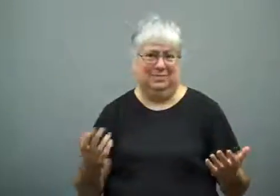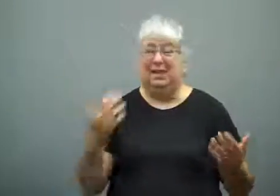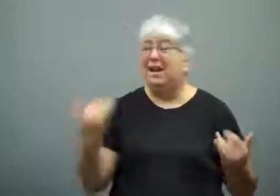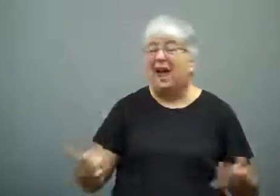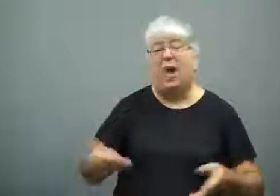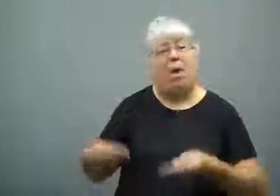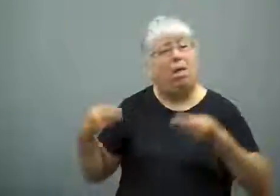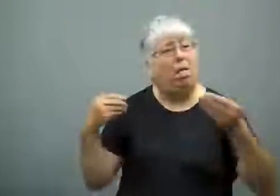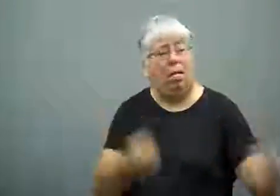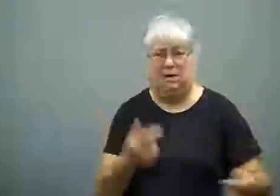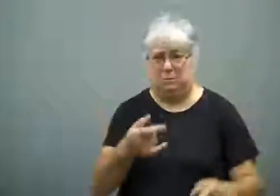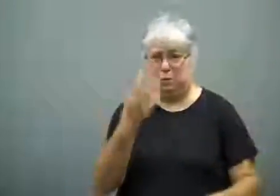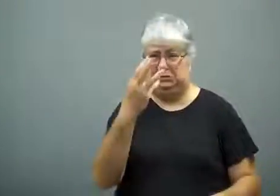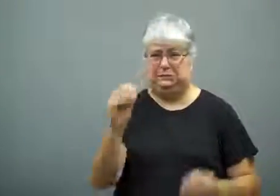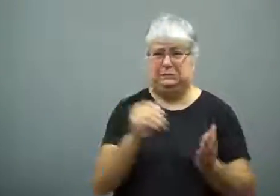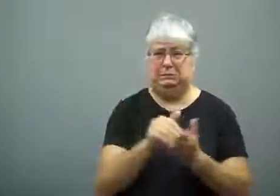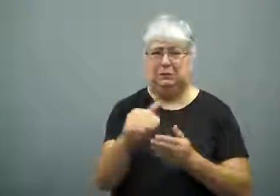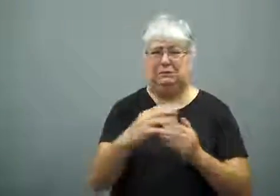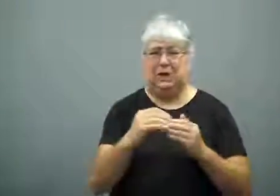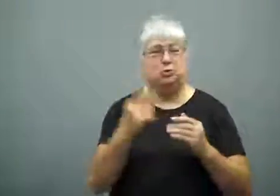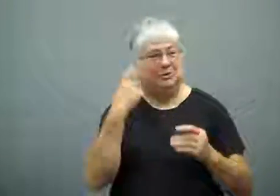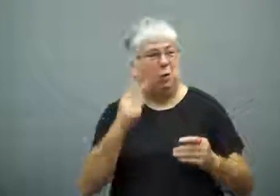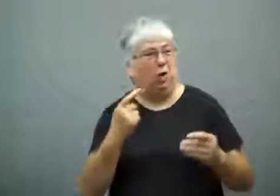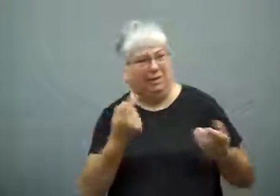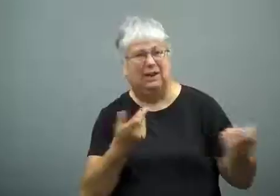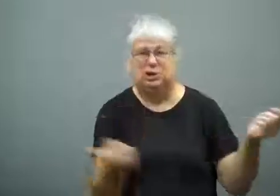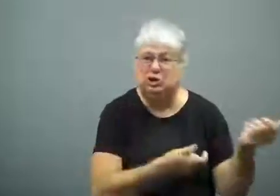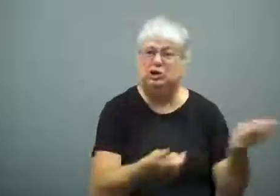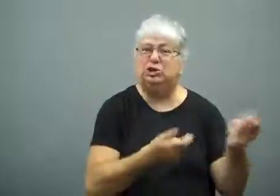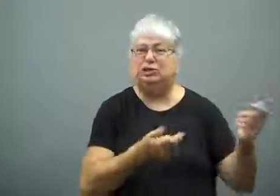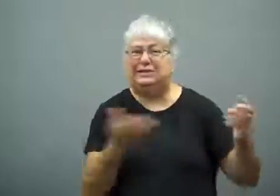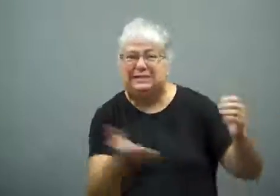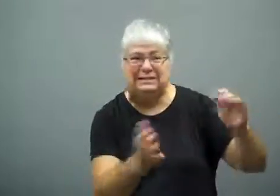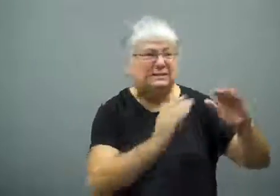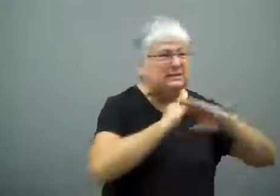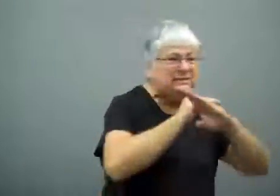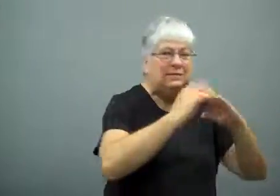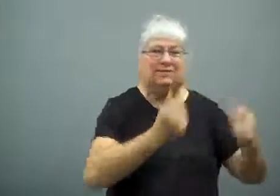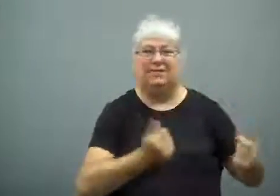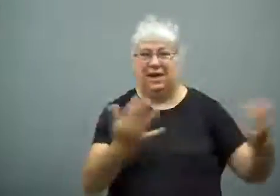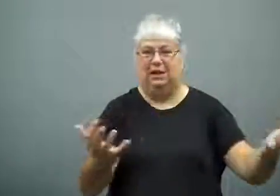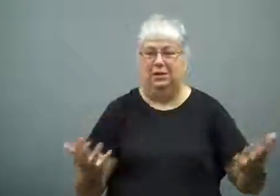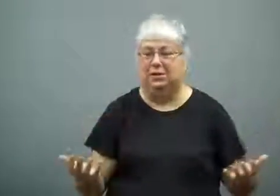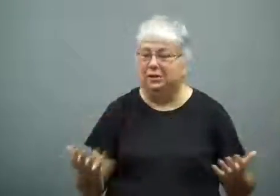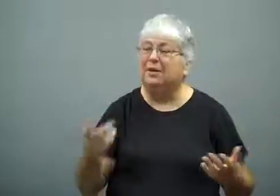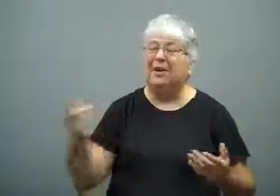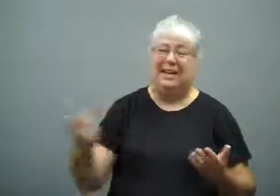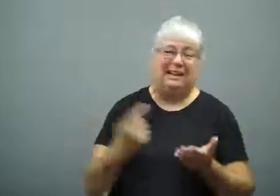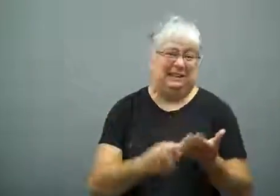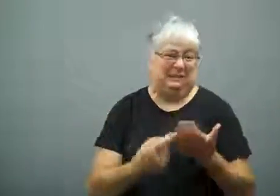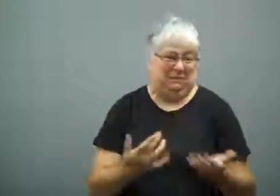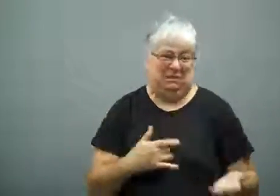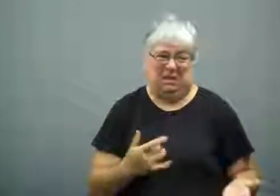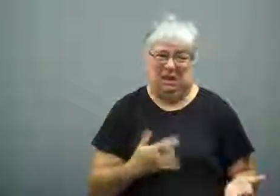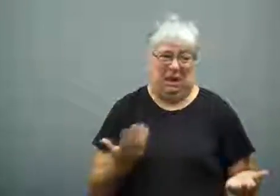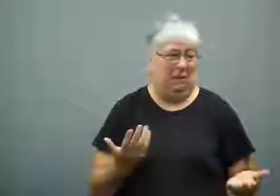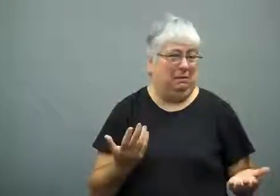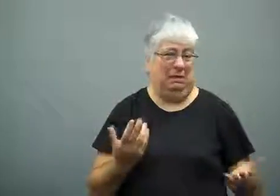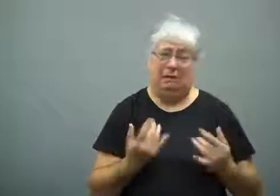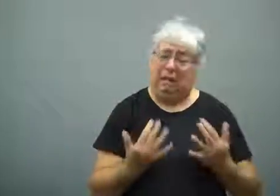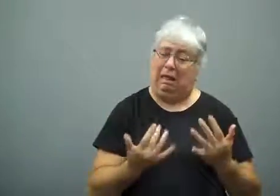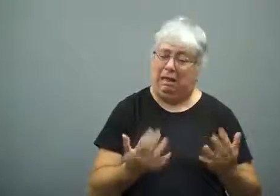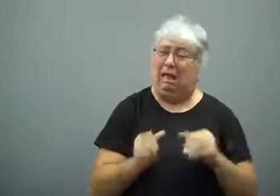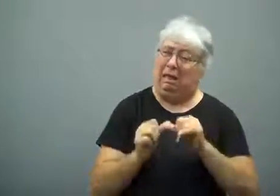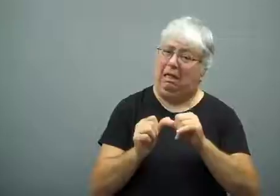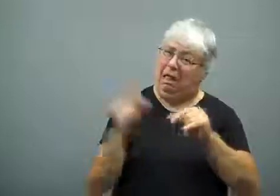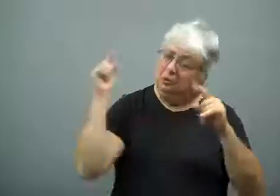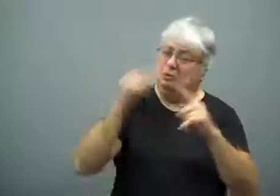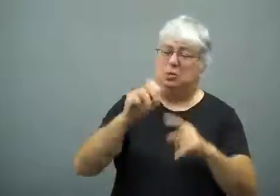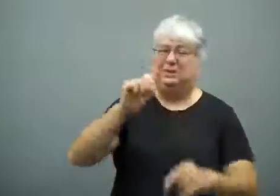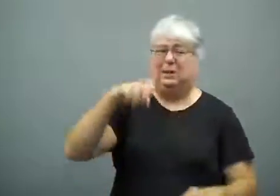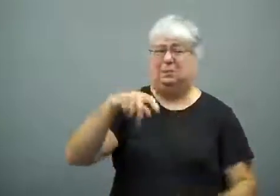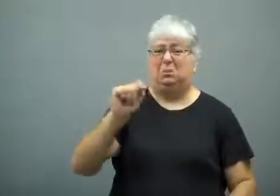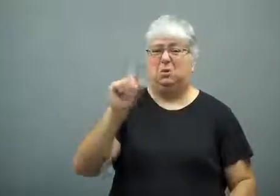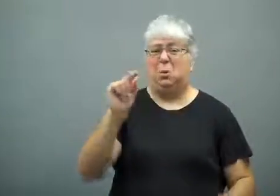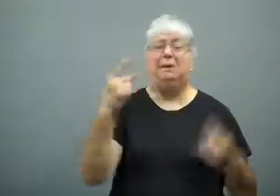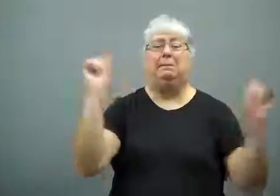These efforts have cost over $60 million so far.